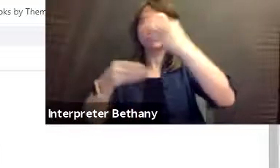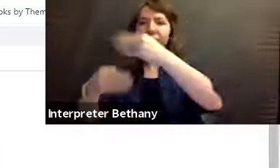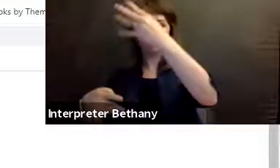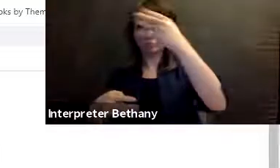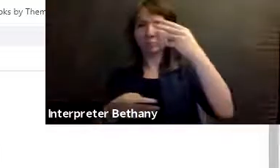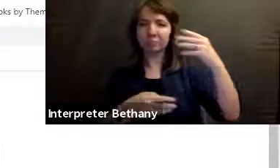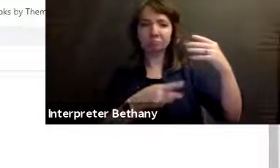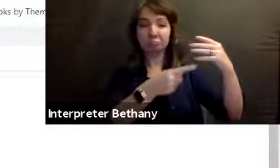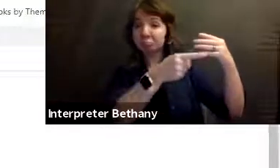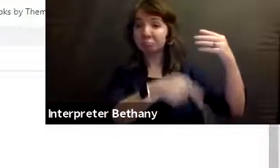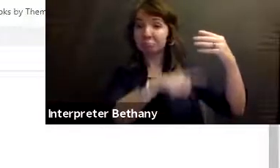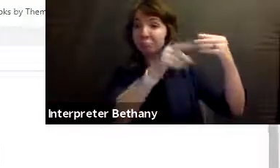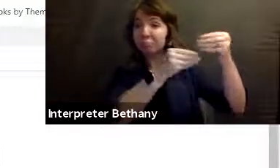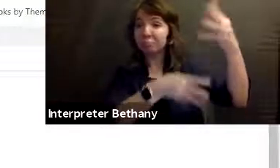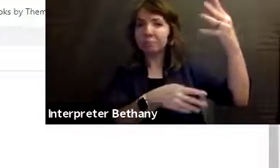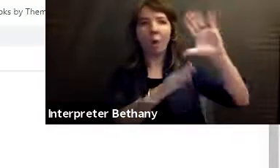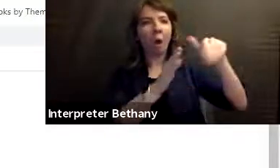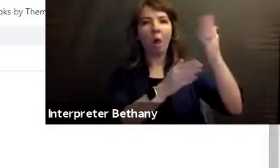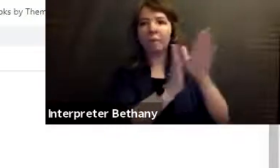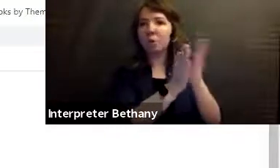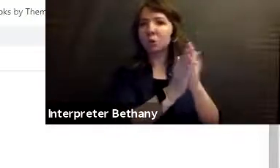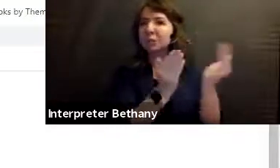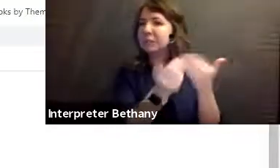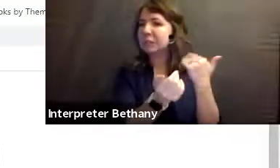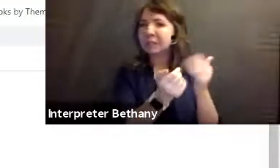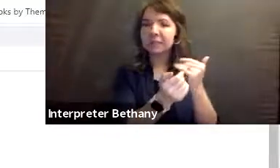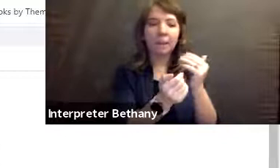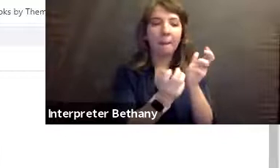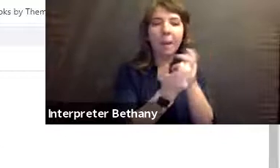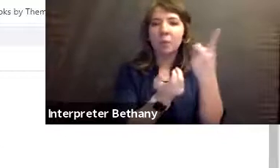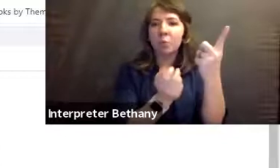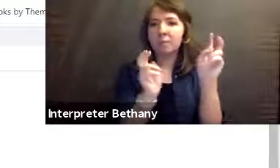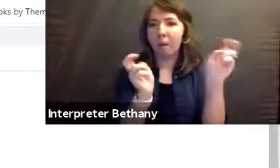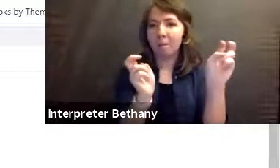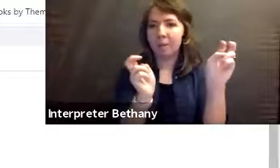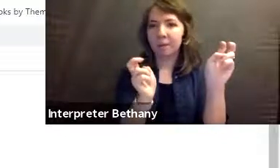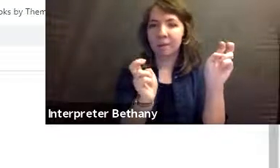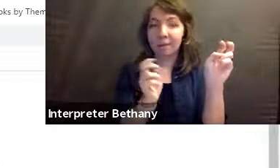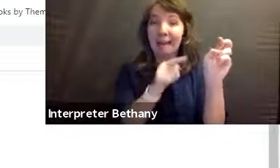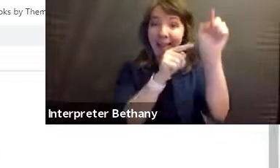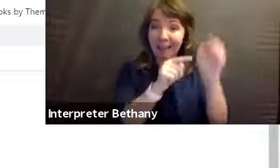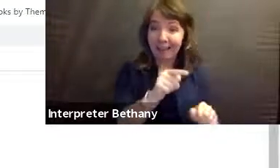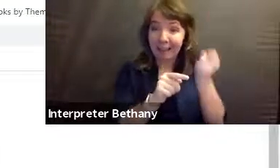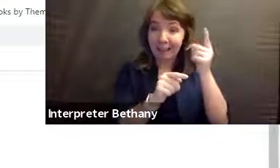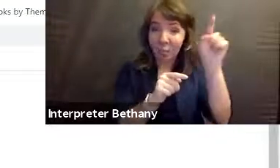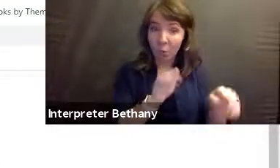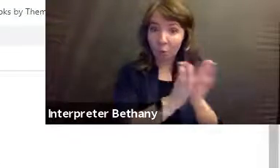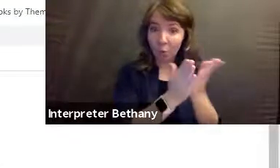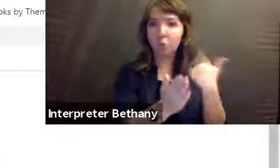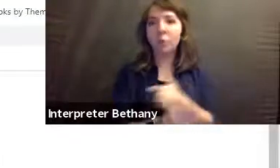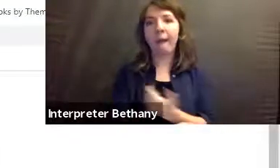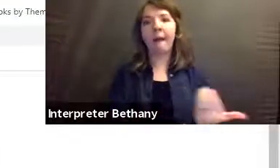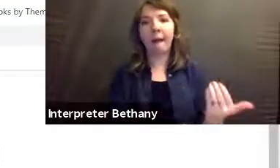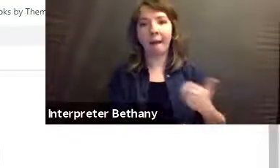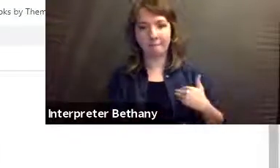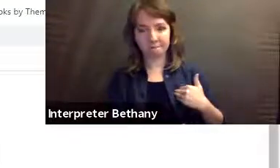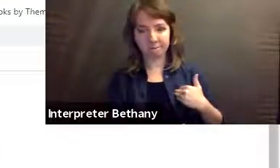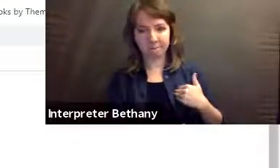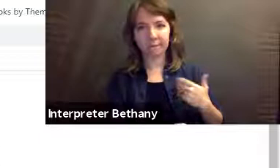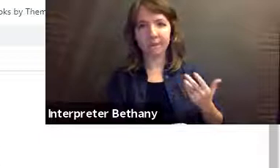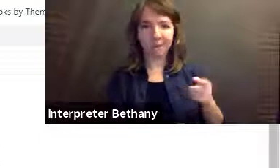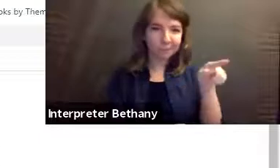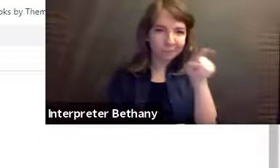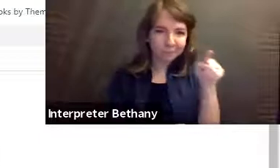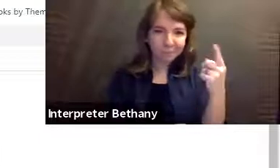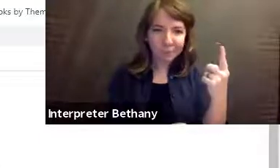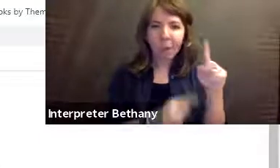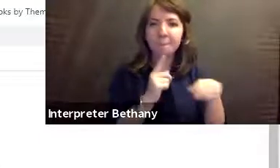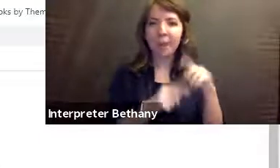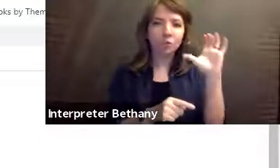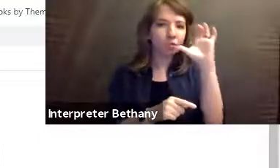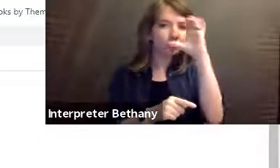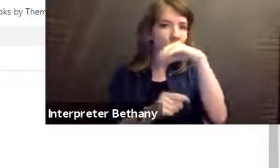Linda Kobashigawa: All of the books that they could easily browse that we actually have in the collection. And so here's the link of strangers. And this is just a little carousel that she created with the